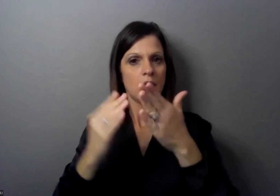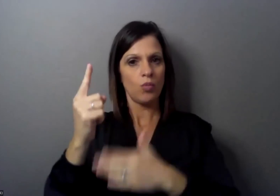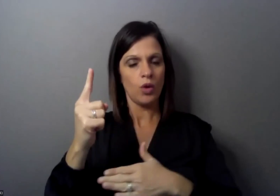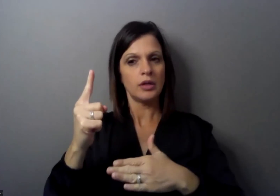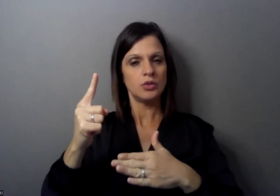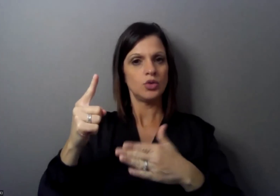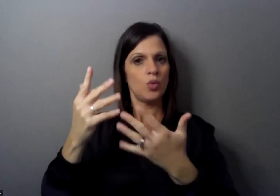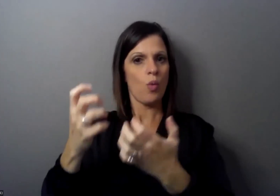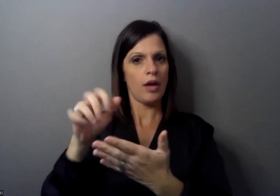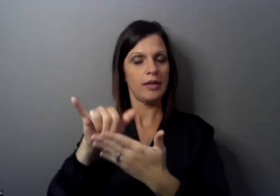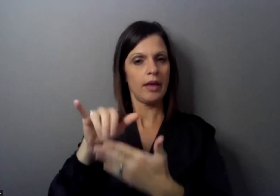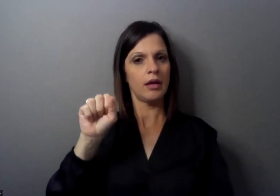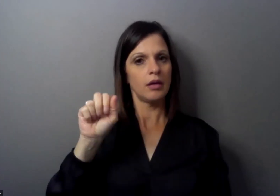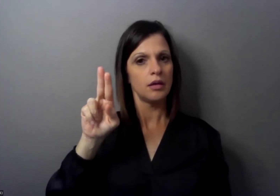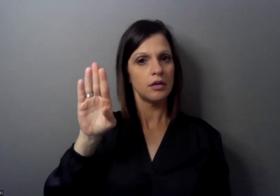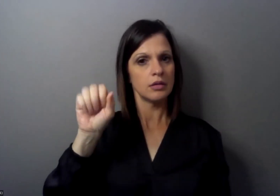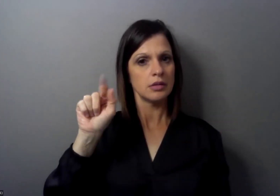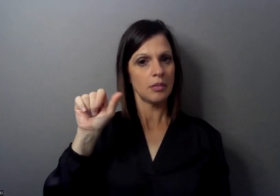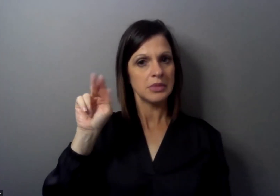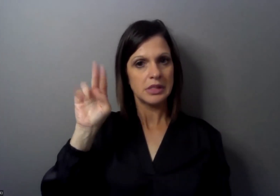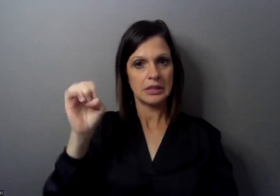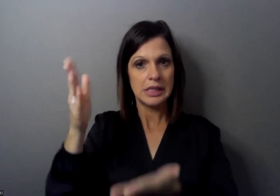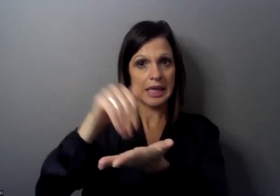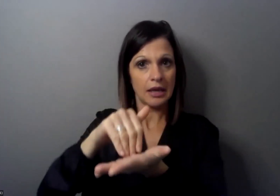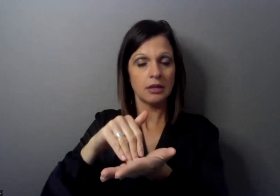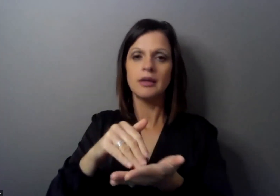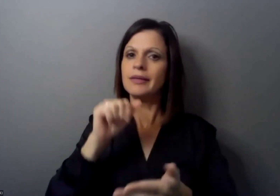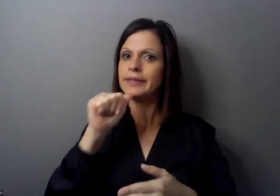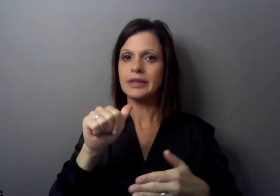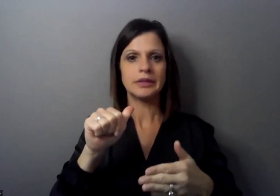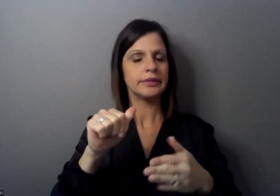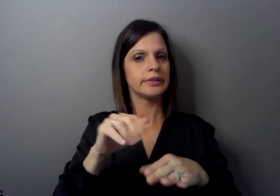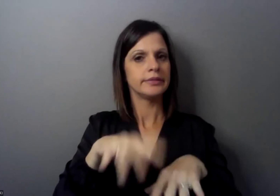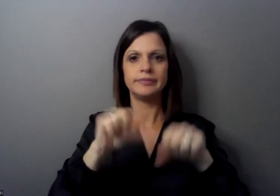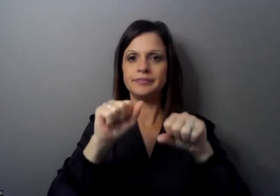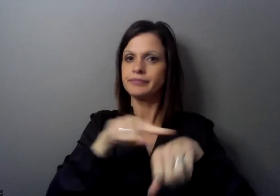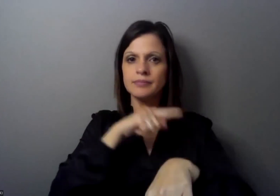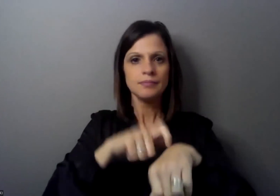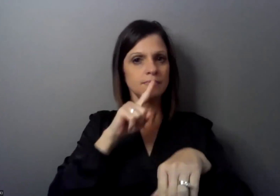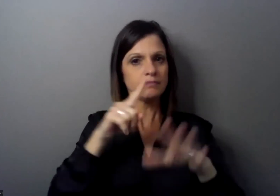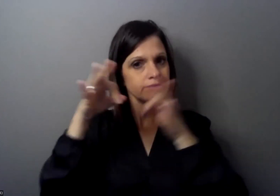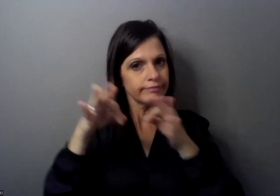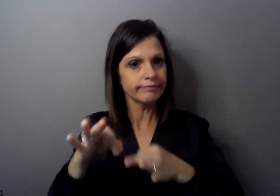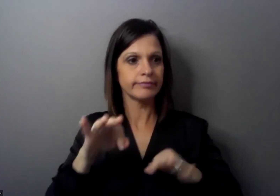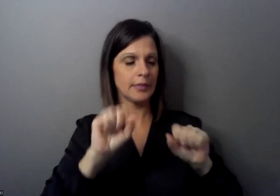It does not take very long to describe, I can talk to a clinician about this. In two or three minutes.